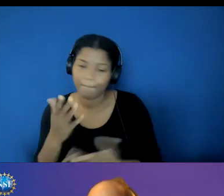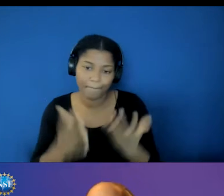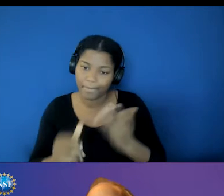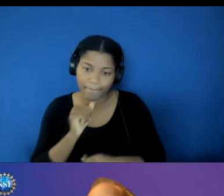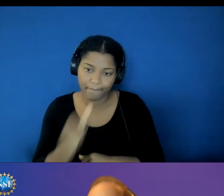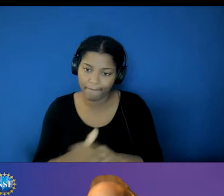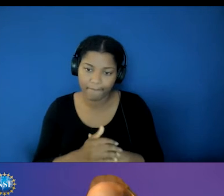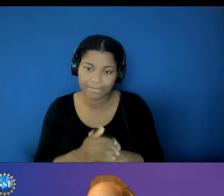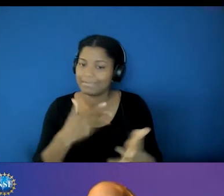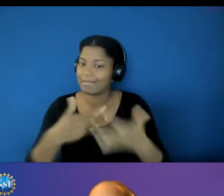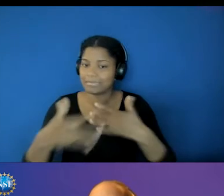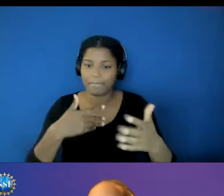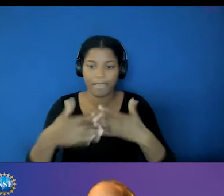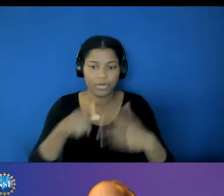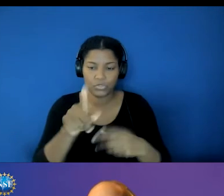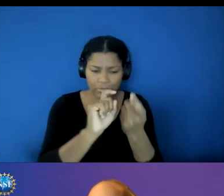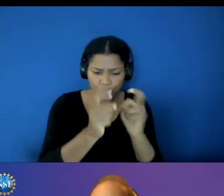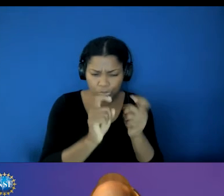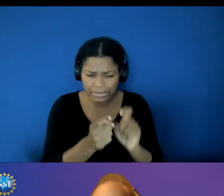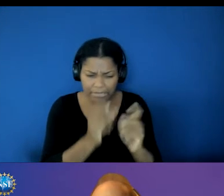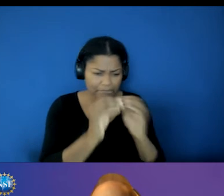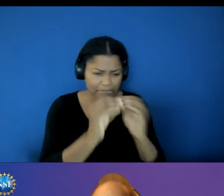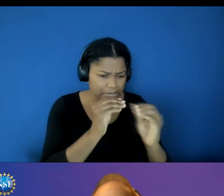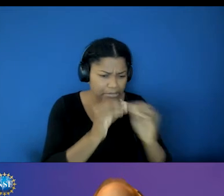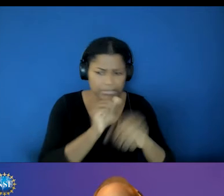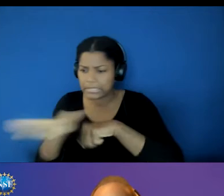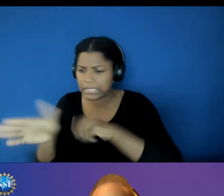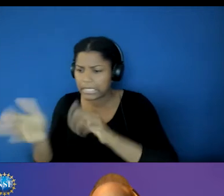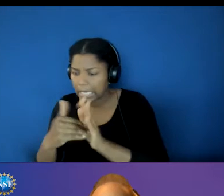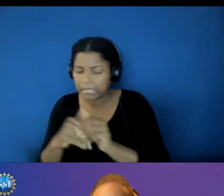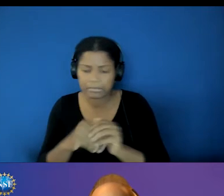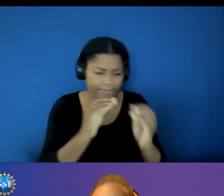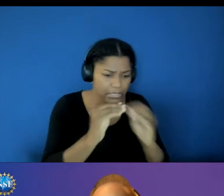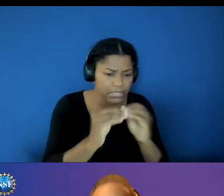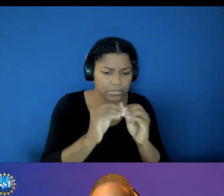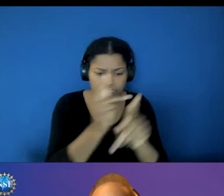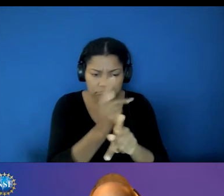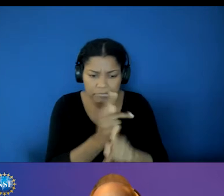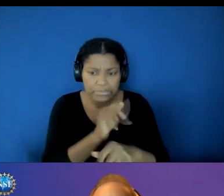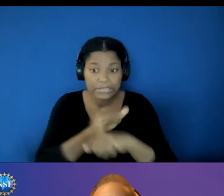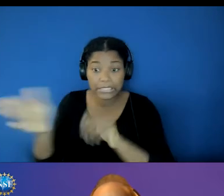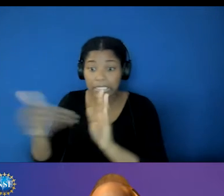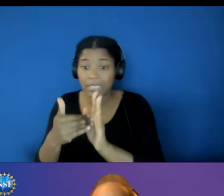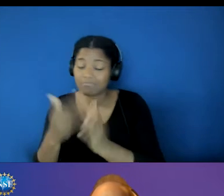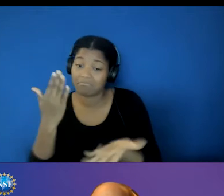rehash the proposal to make it more and more compelling. So, next slide, please.